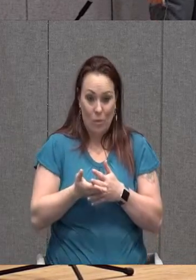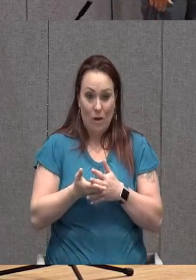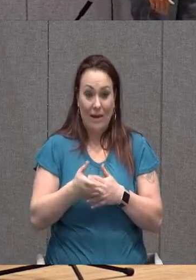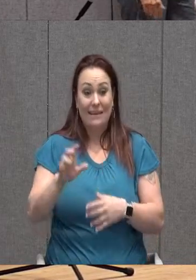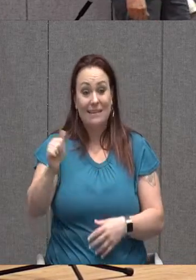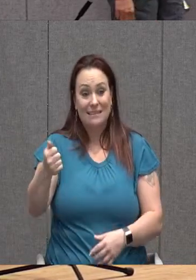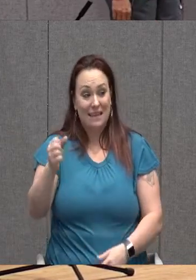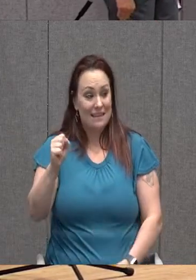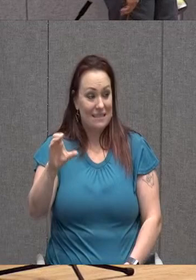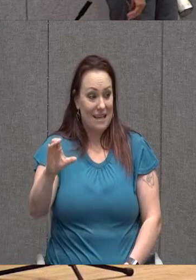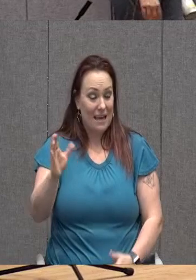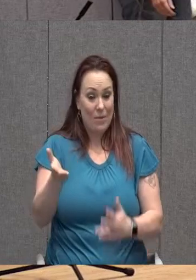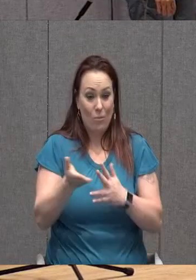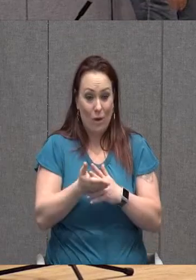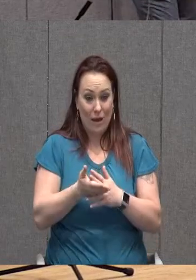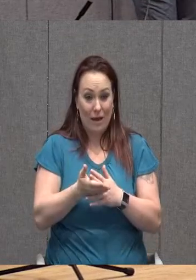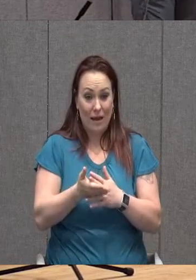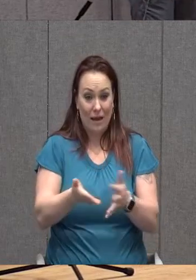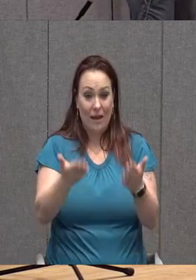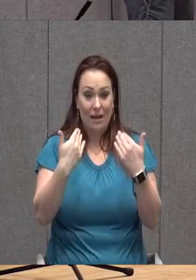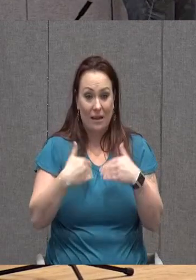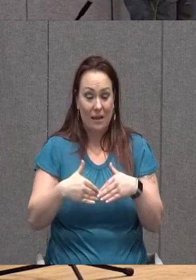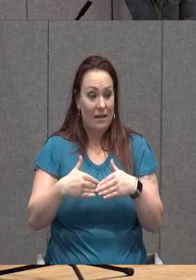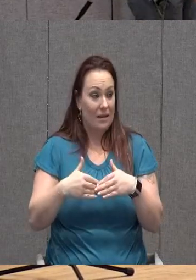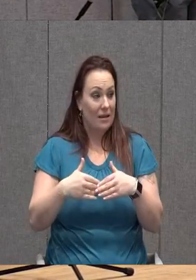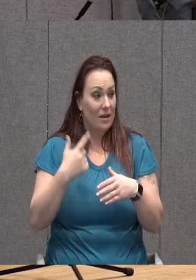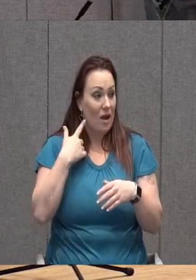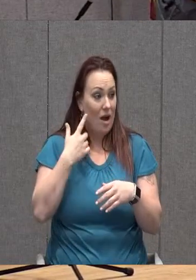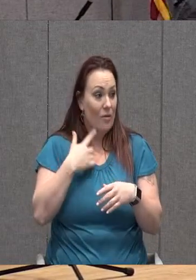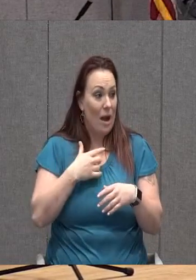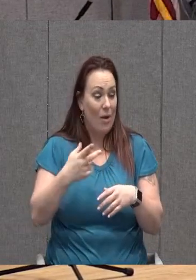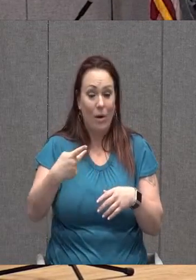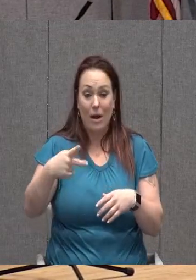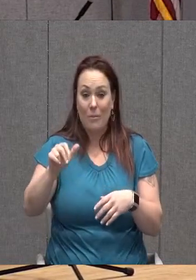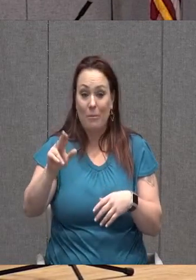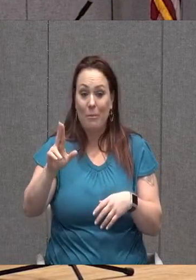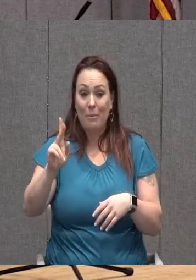10 second break, next are plank taps, so lets get ourselves set up,